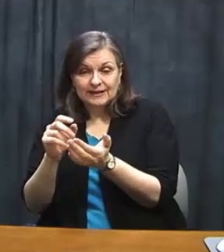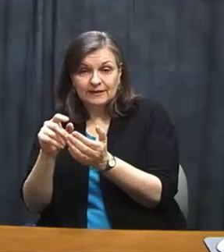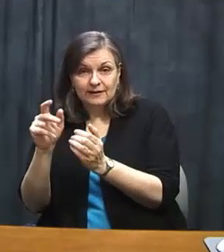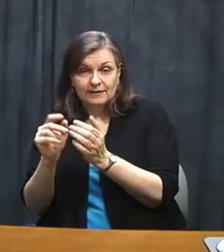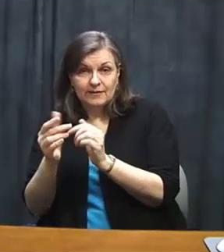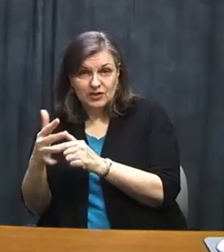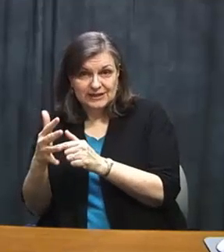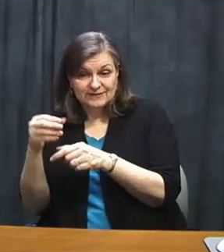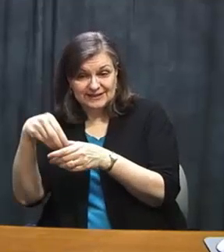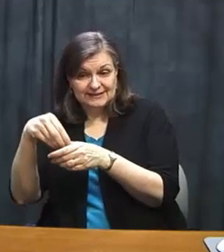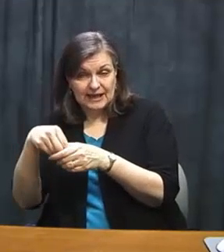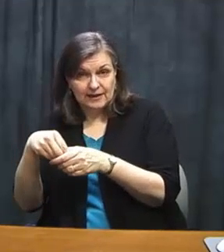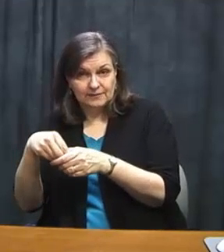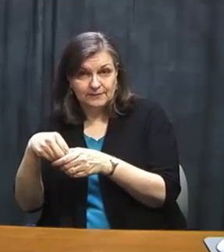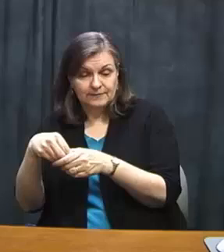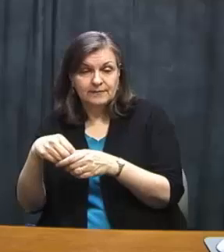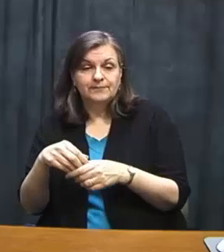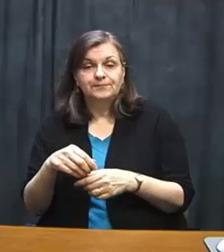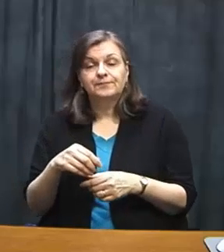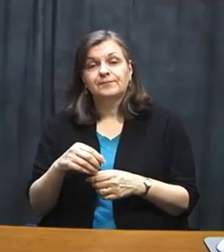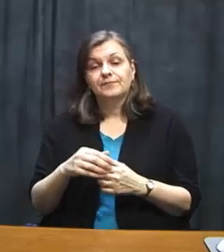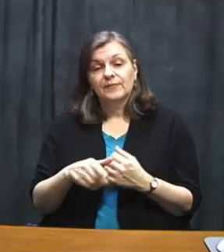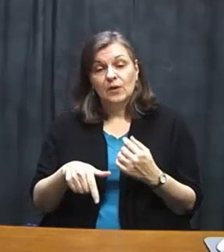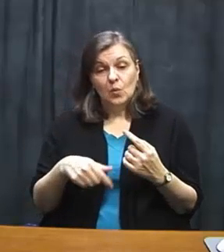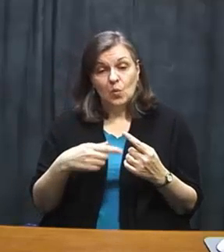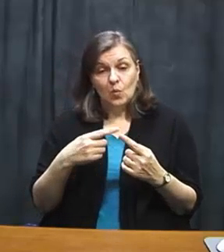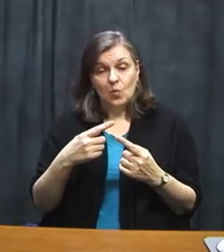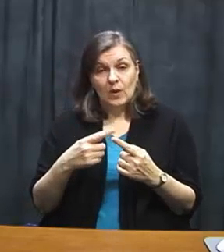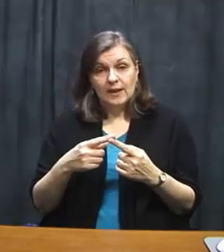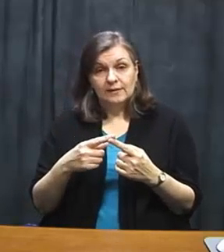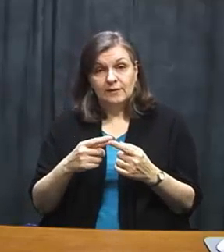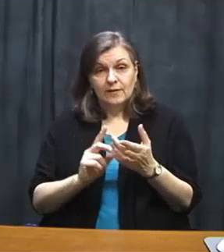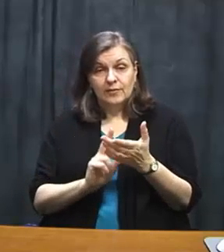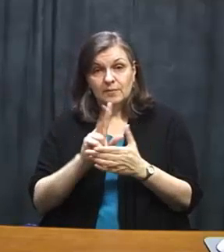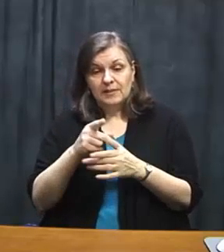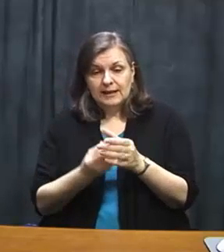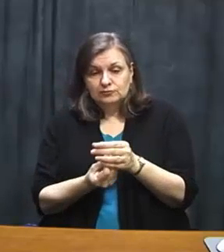we can look at the leaves themselves after they've grown on the plant